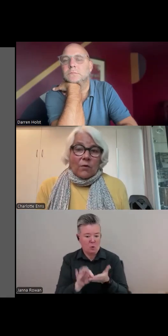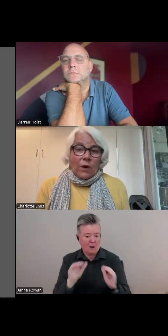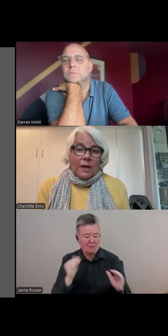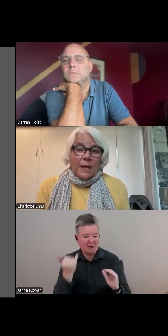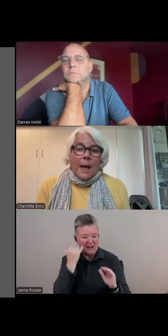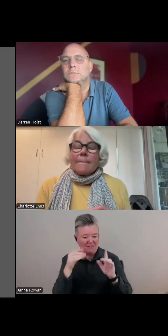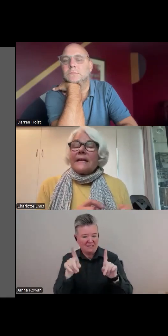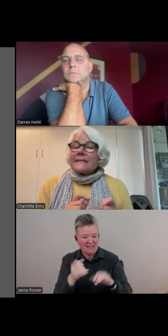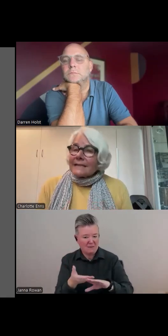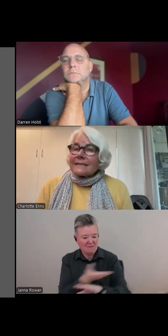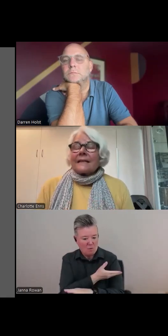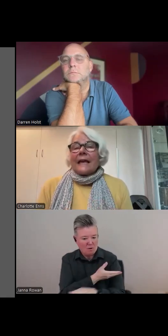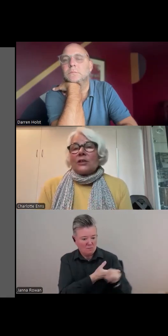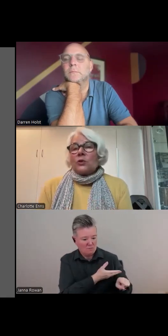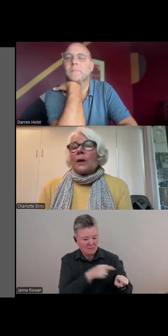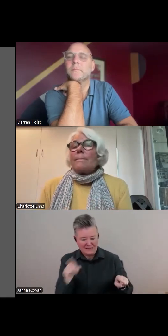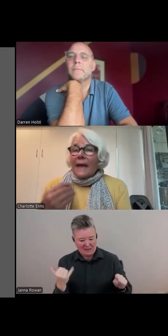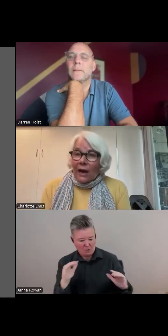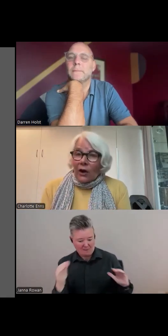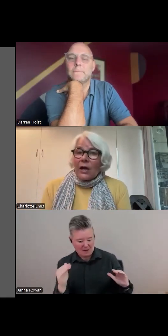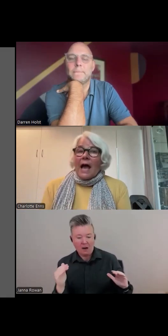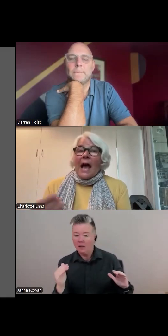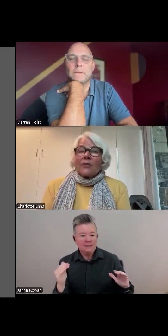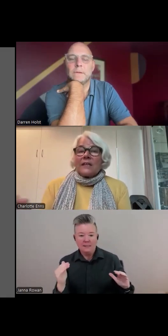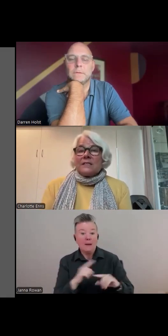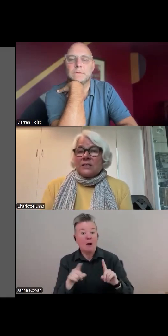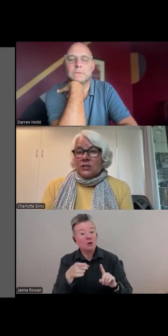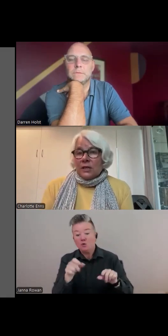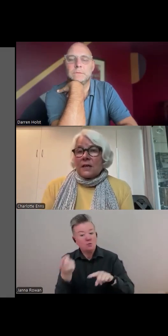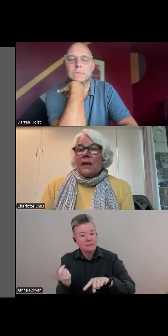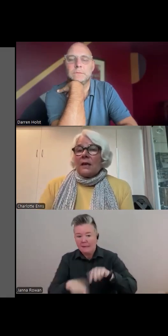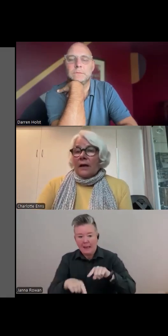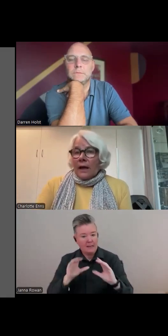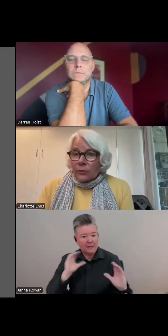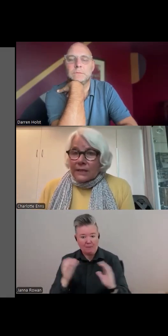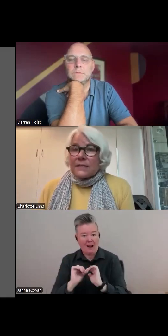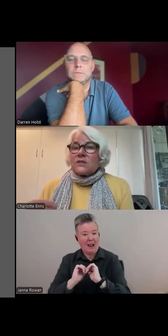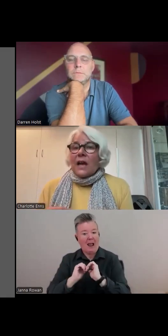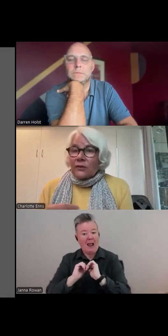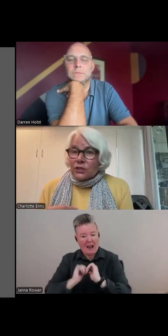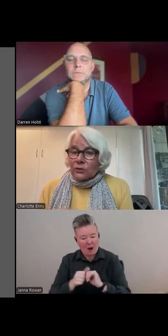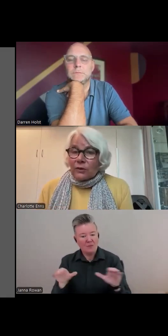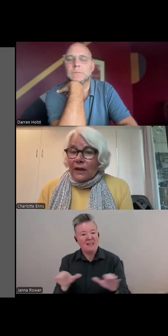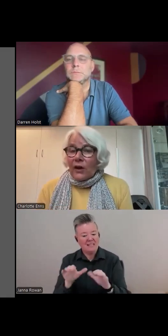if they were tested before. But it doesn't let you compare how they did relative